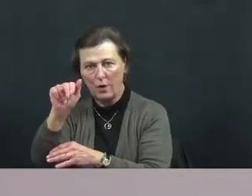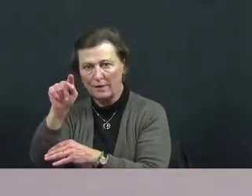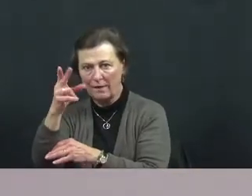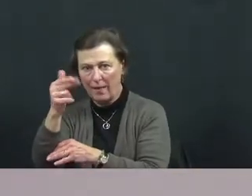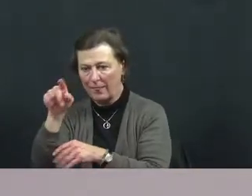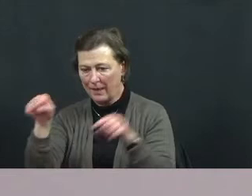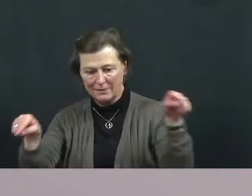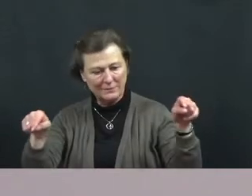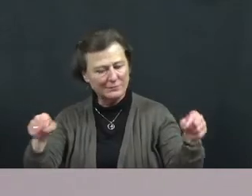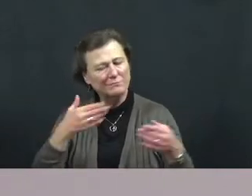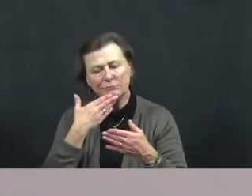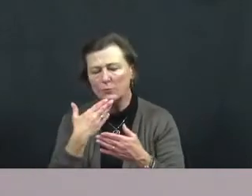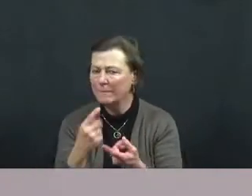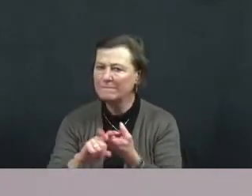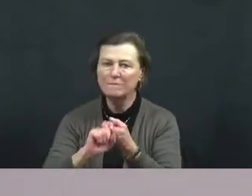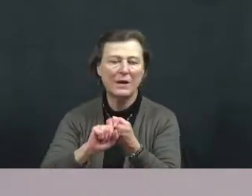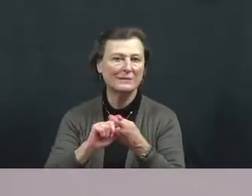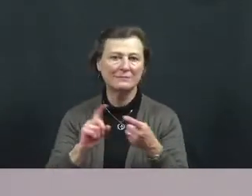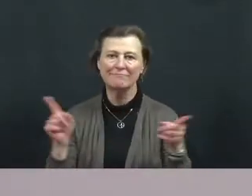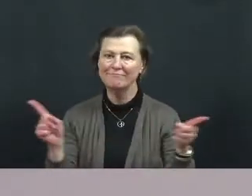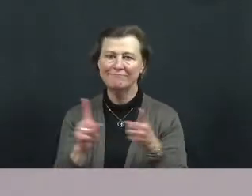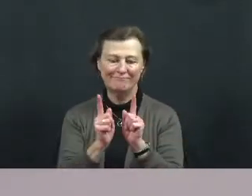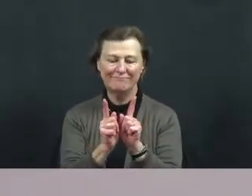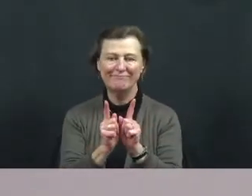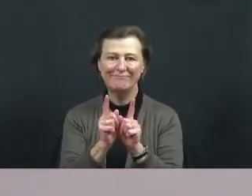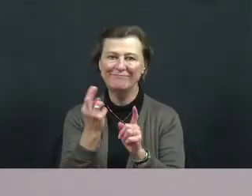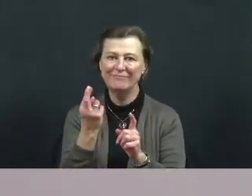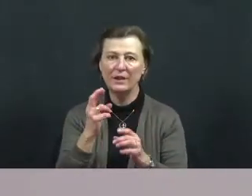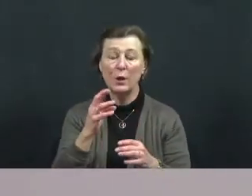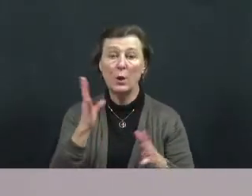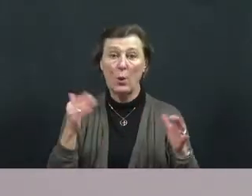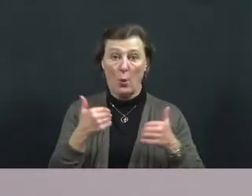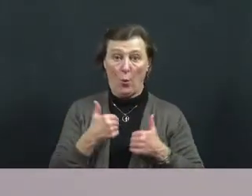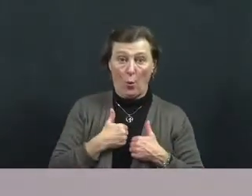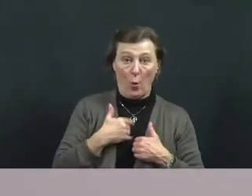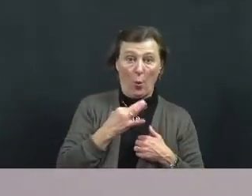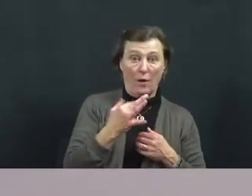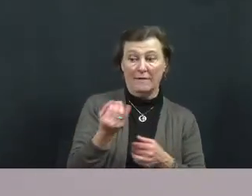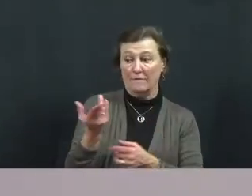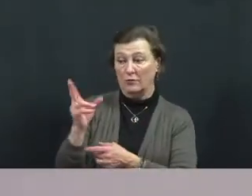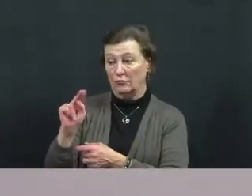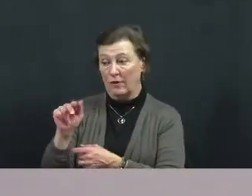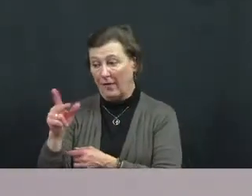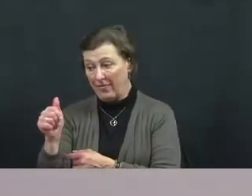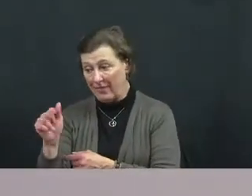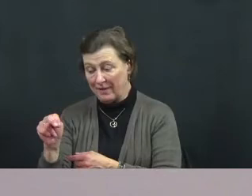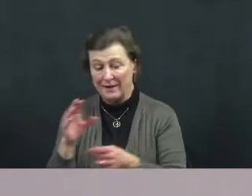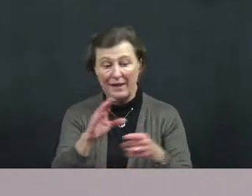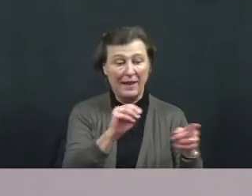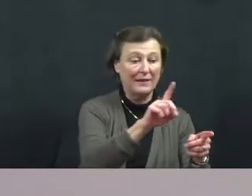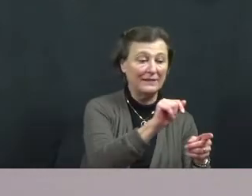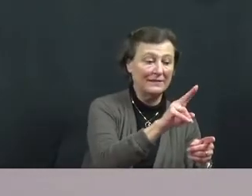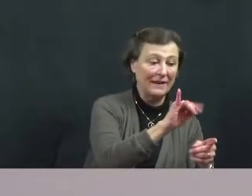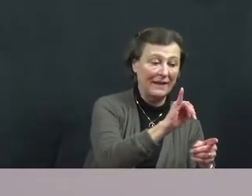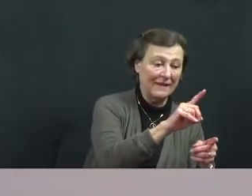In the Bible, it says the souls of Jonathan and David were knit together in friendship.